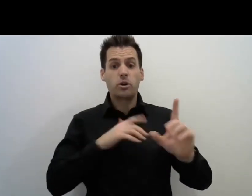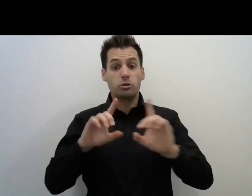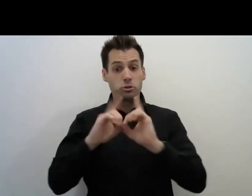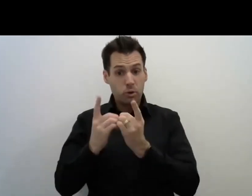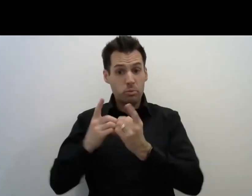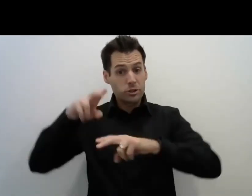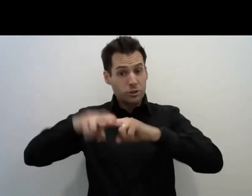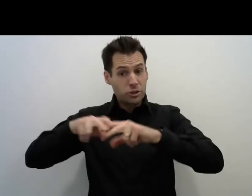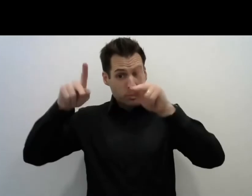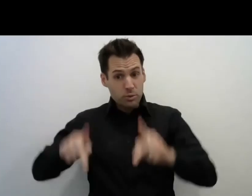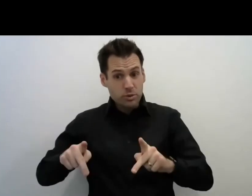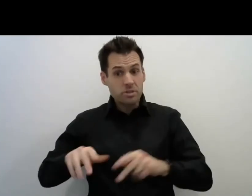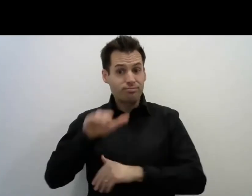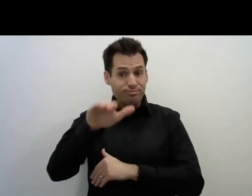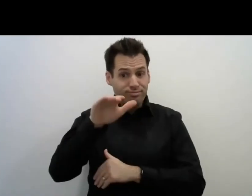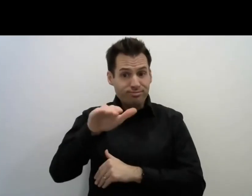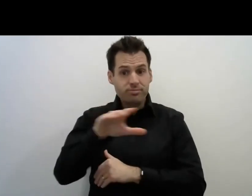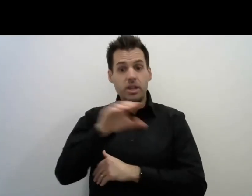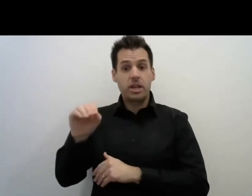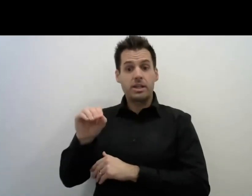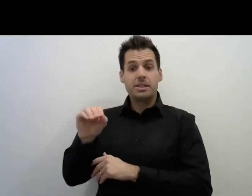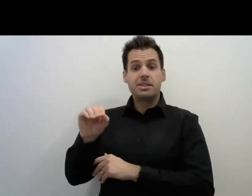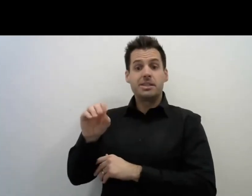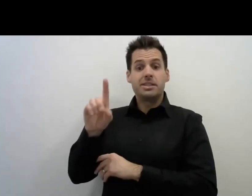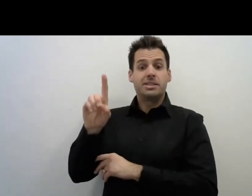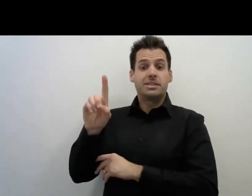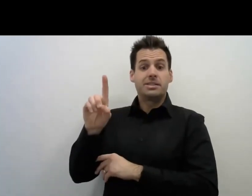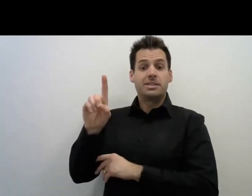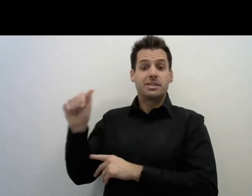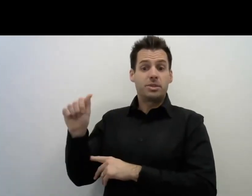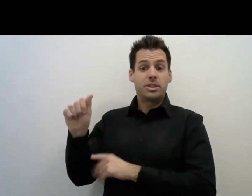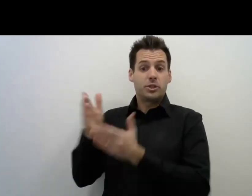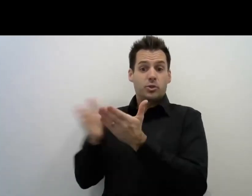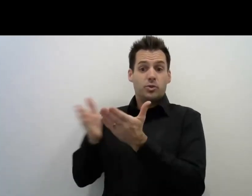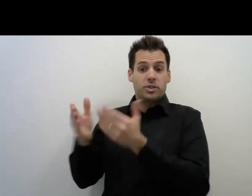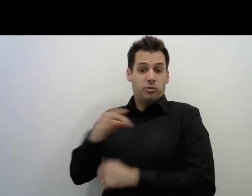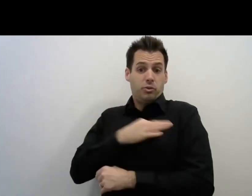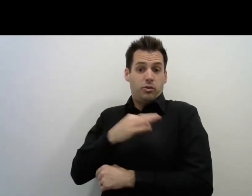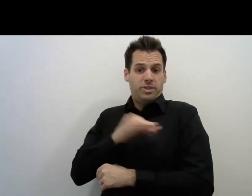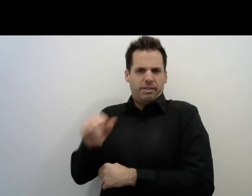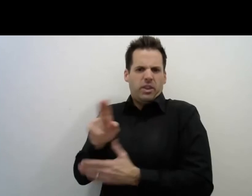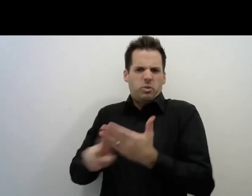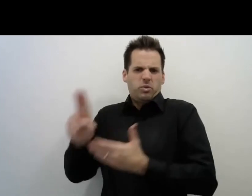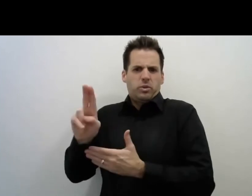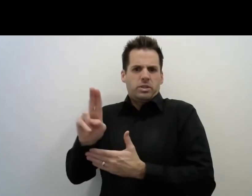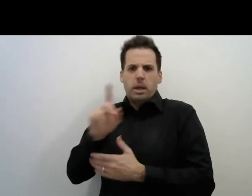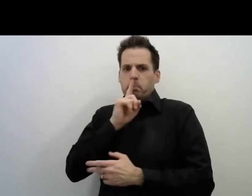disability services office at the university i was attending at the time and on each level of